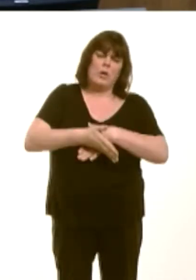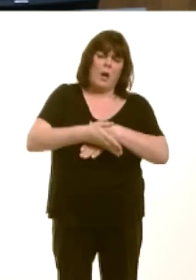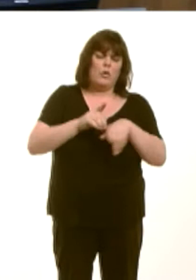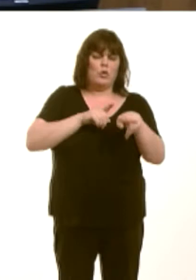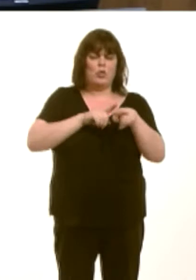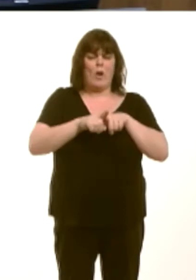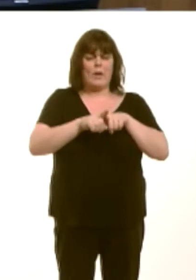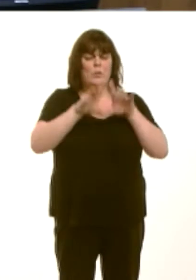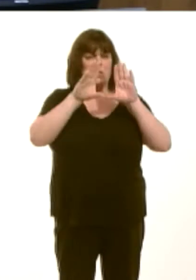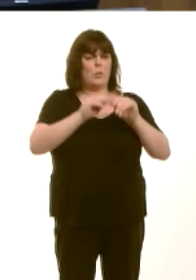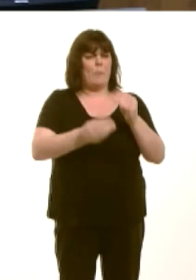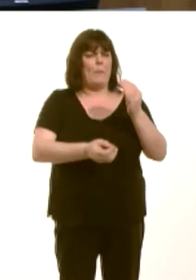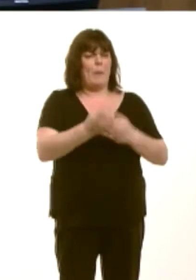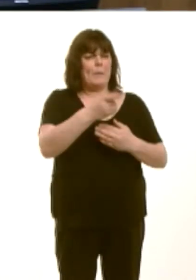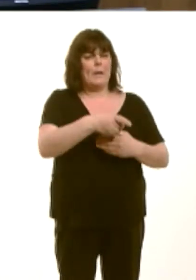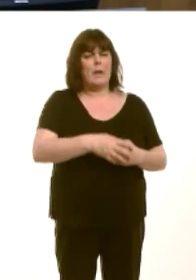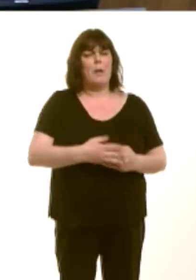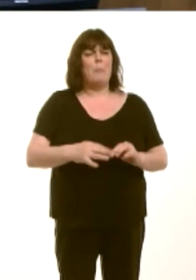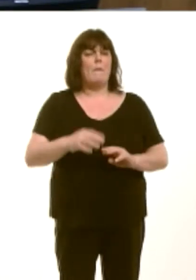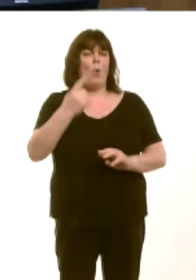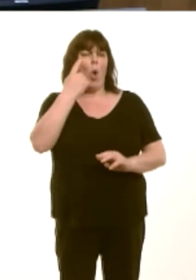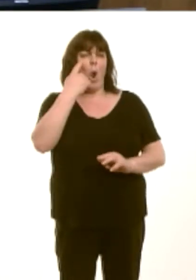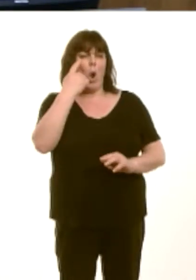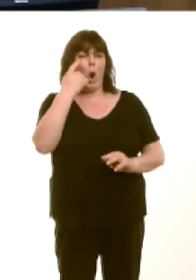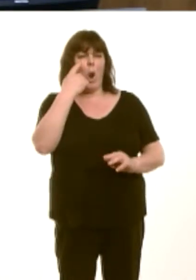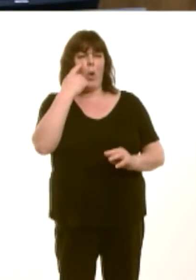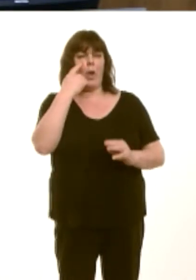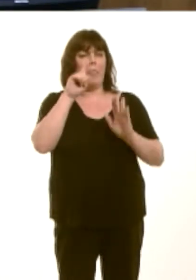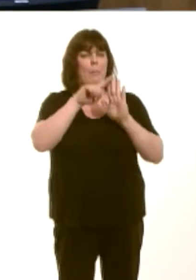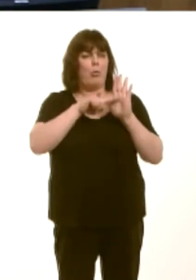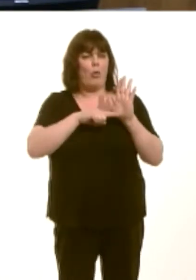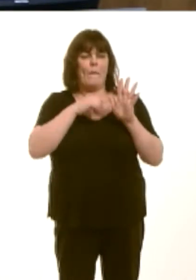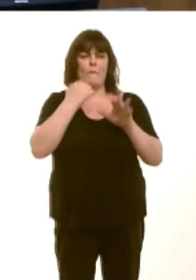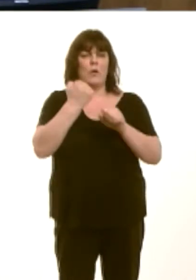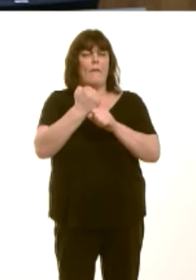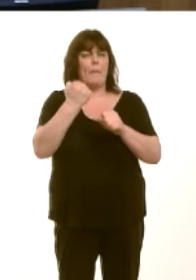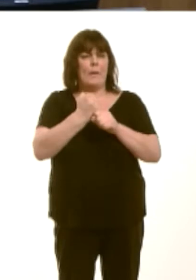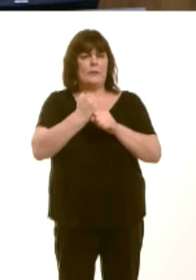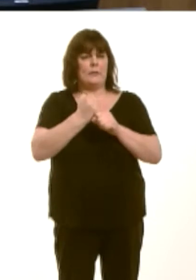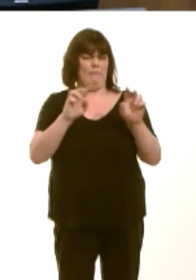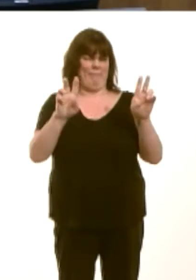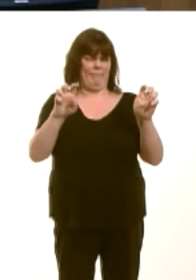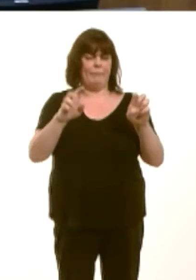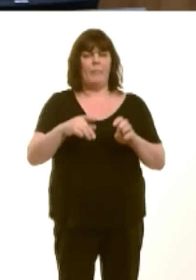However, if you look at the programme for government, it sets out clearly the Welsh